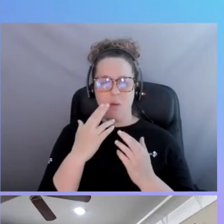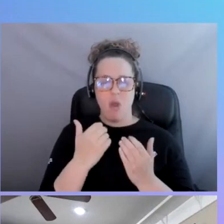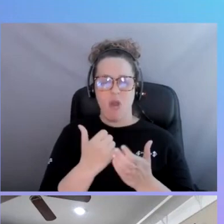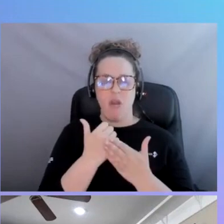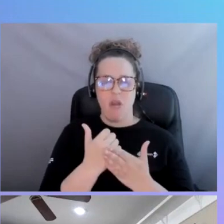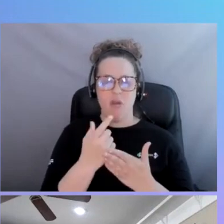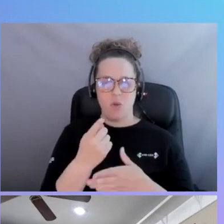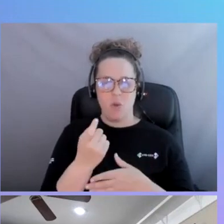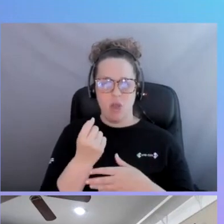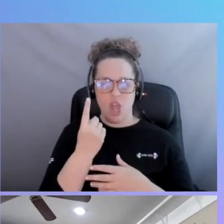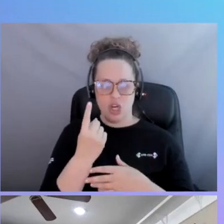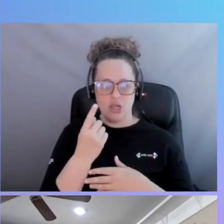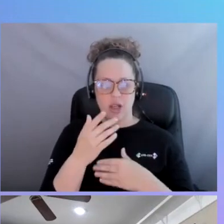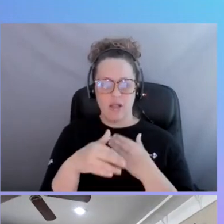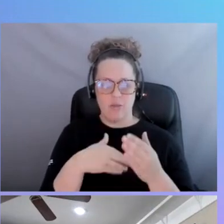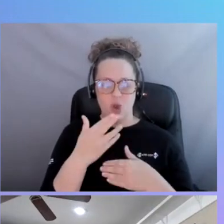into the CEO's office or the C-suite to talk about the